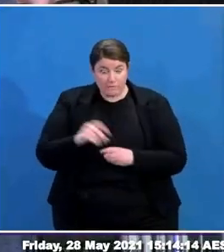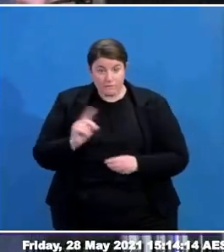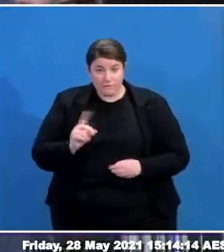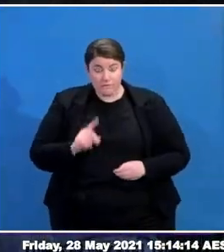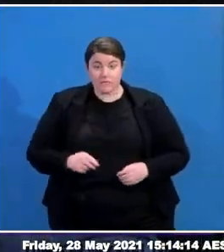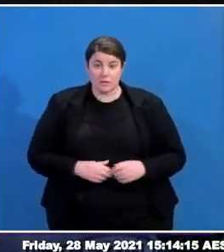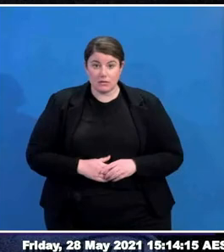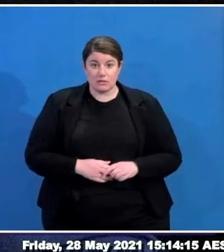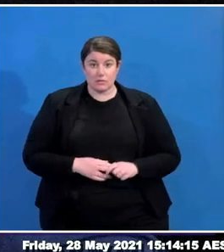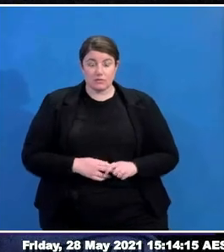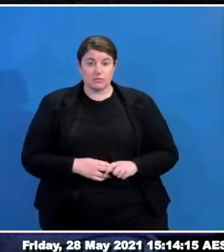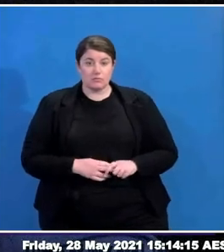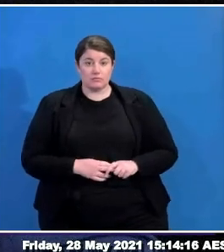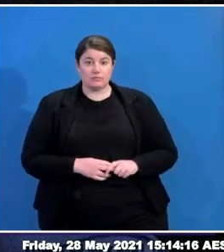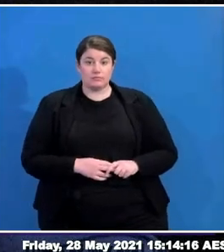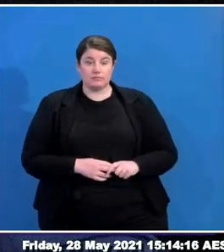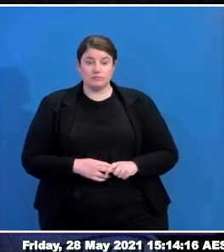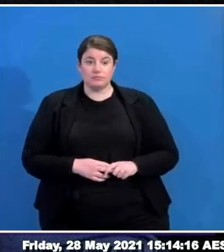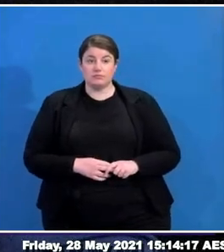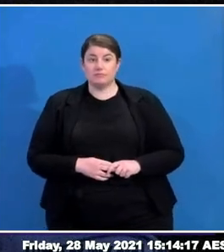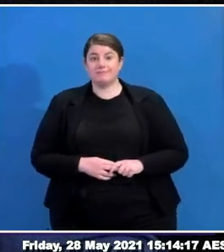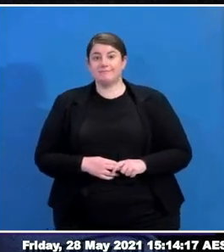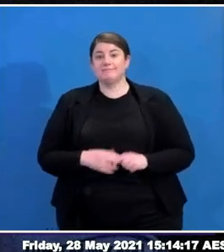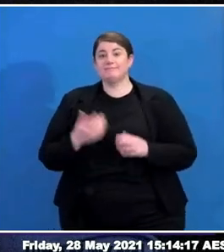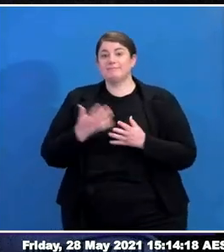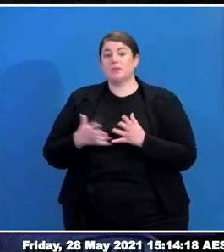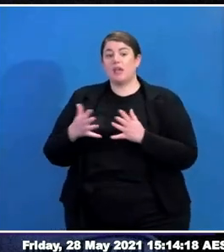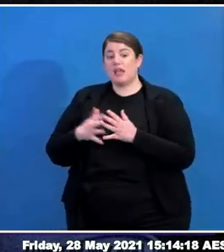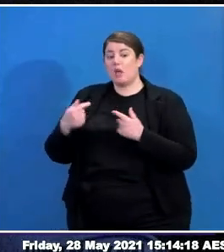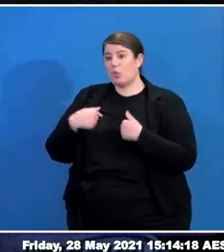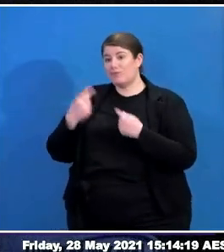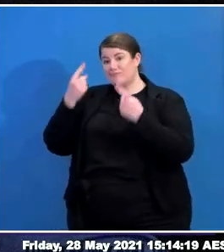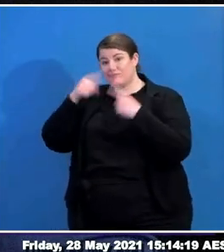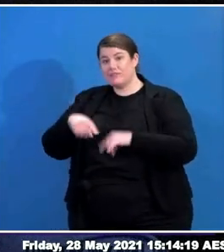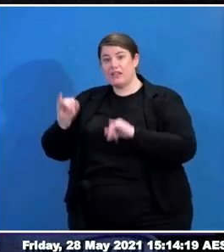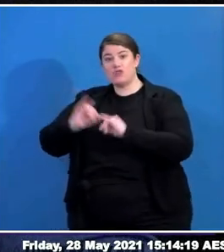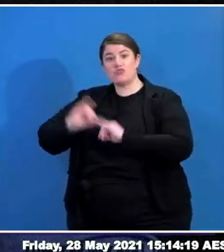The way we work in these crisis situations is